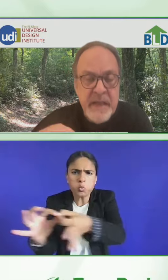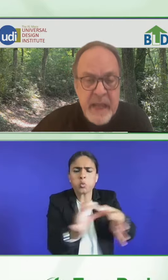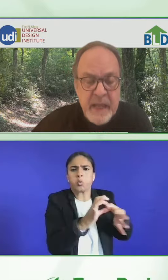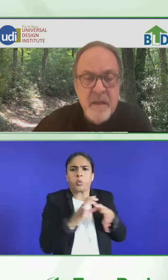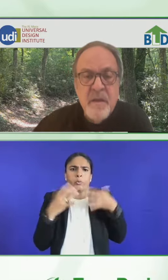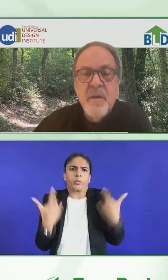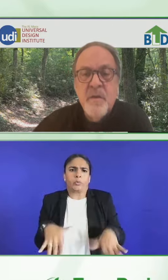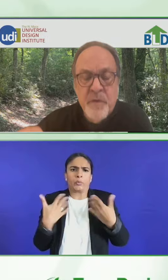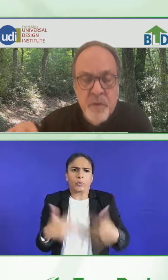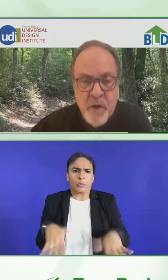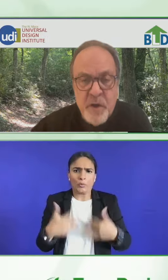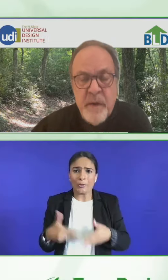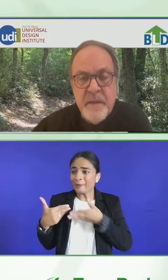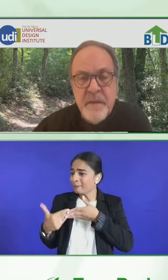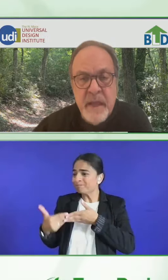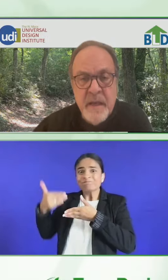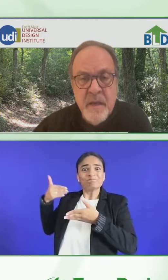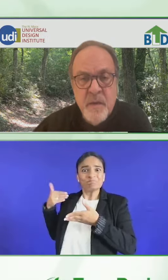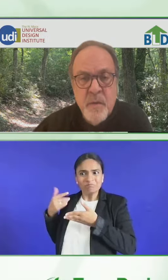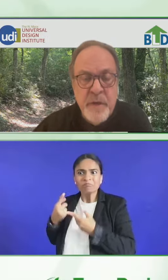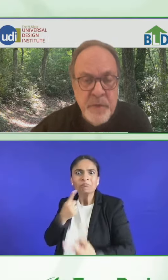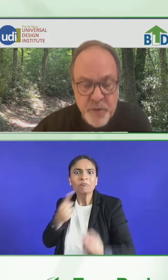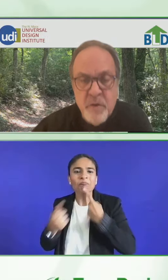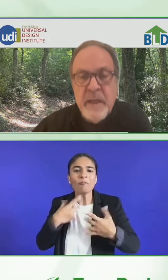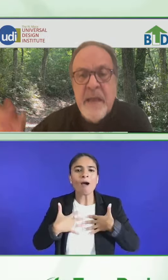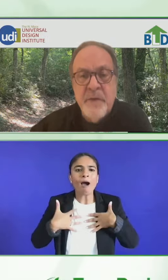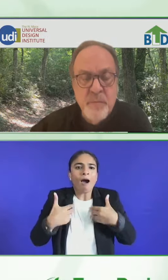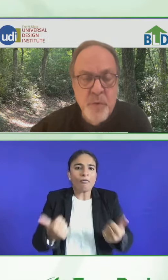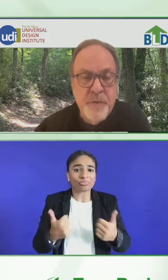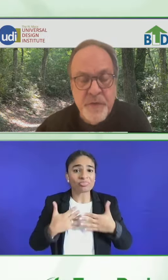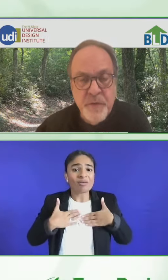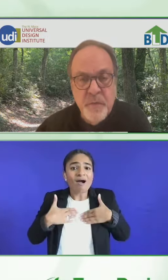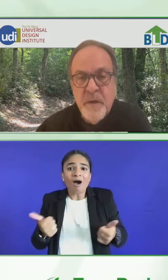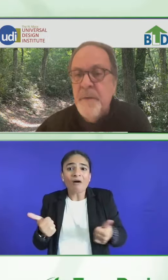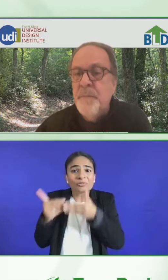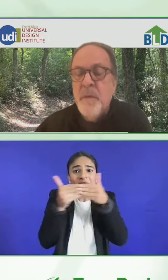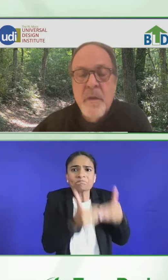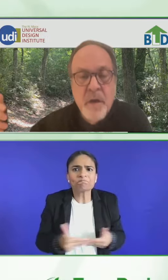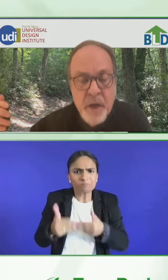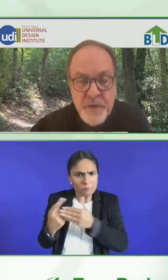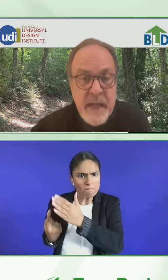to stay for longer rather than prematurely having to move to other